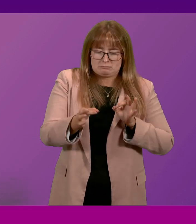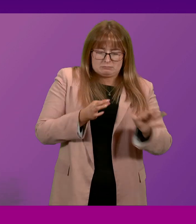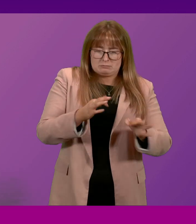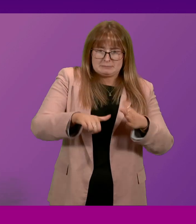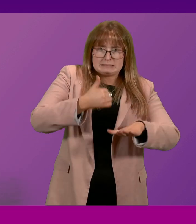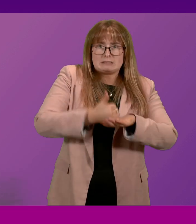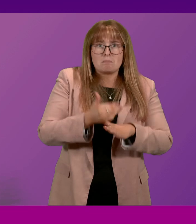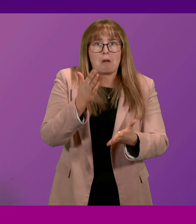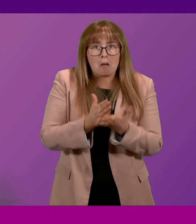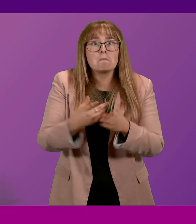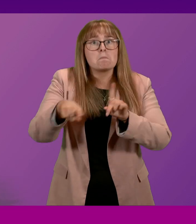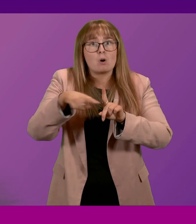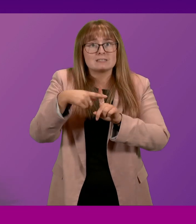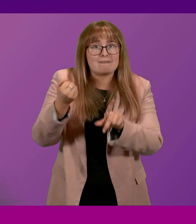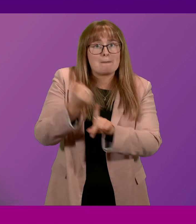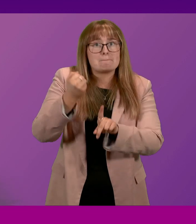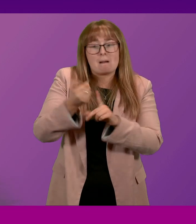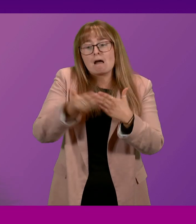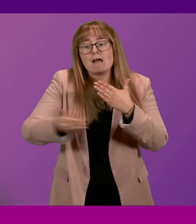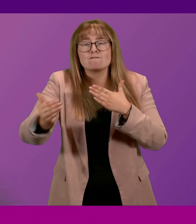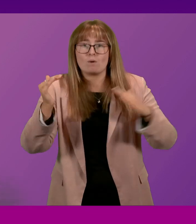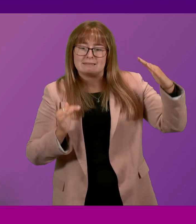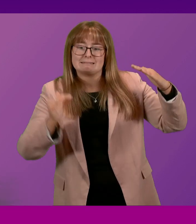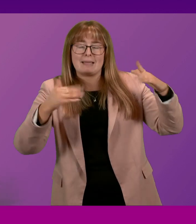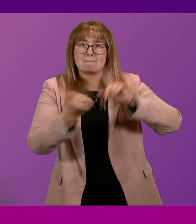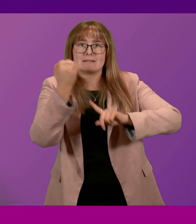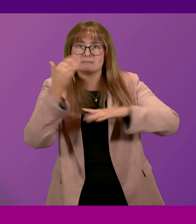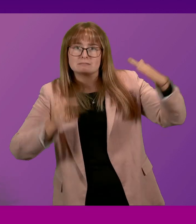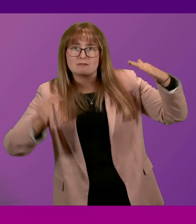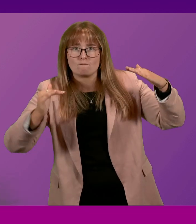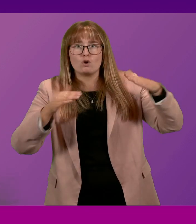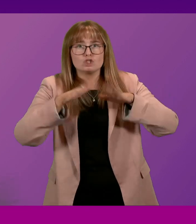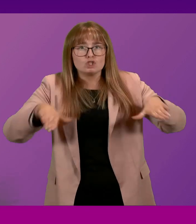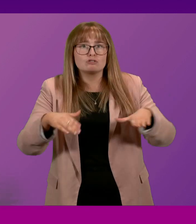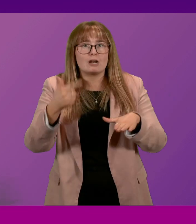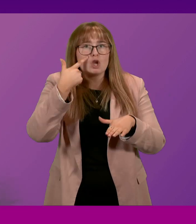are having a positive impact on the attainment of children and young people in our education system.